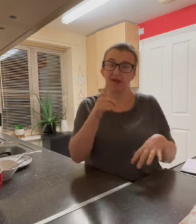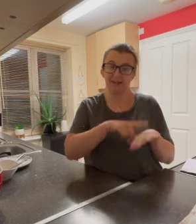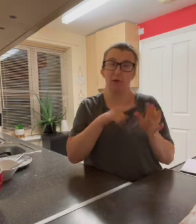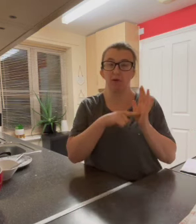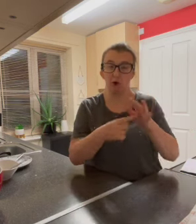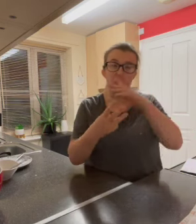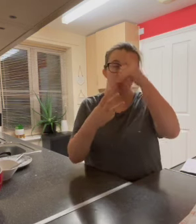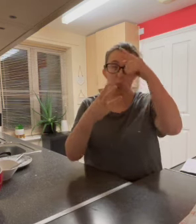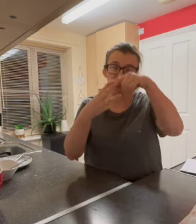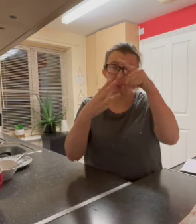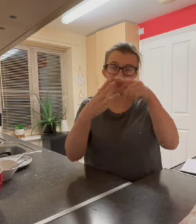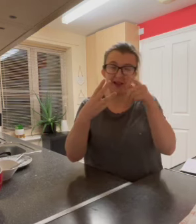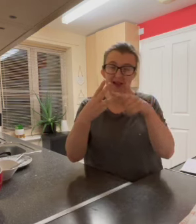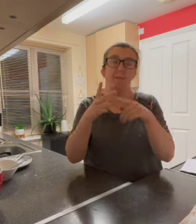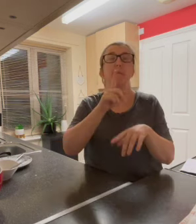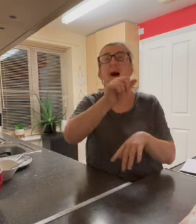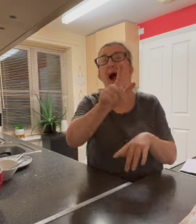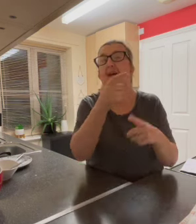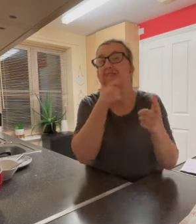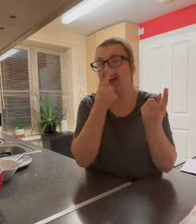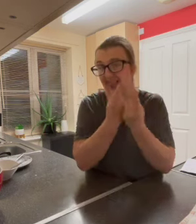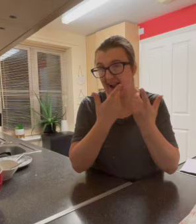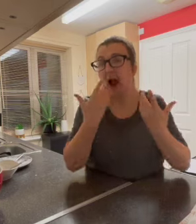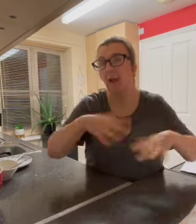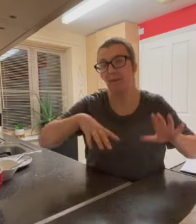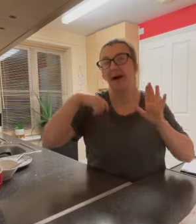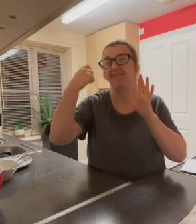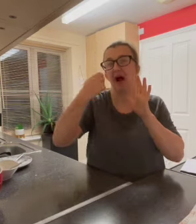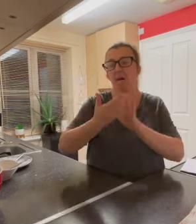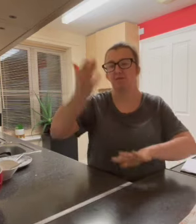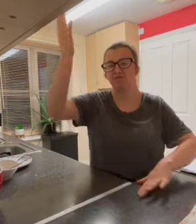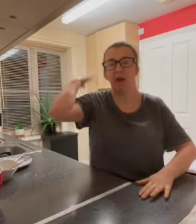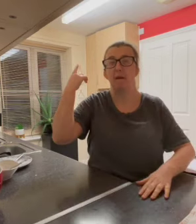This time I am showing you all three desserts, but funny thing is the last time I actually did filmed Xmas desserts